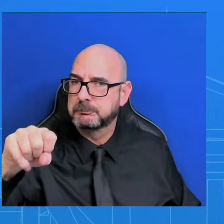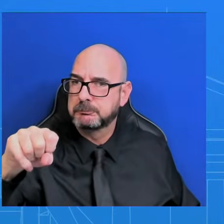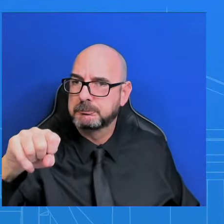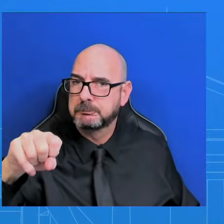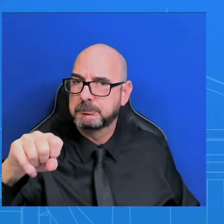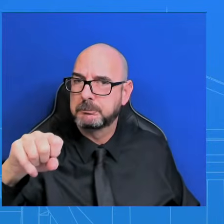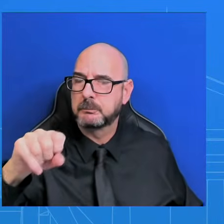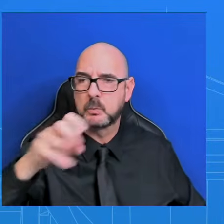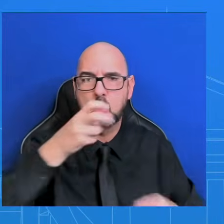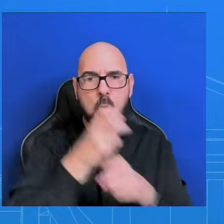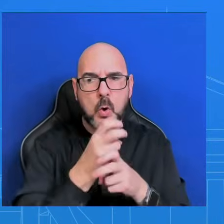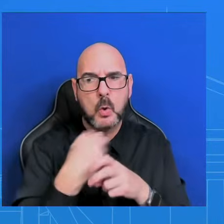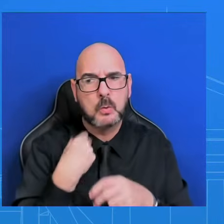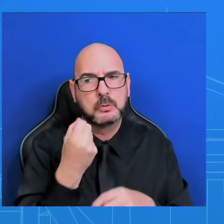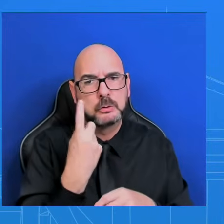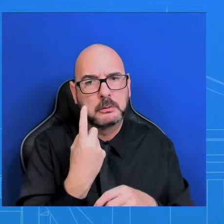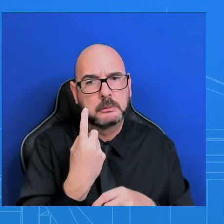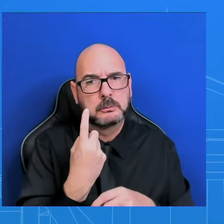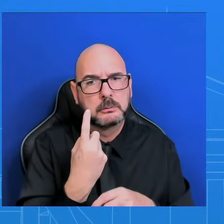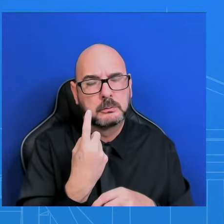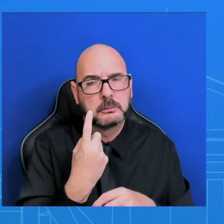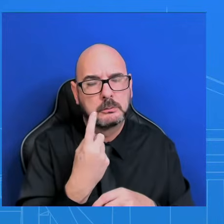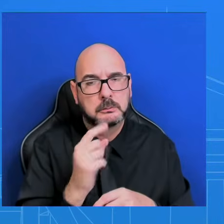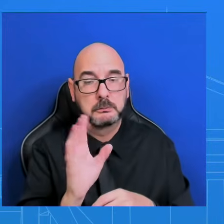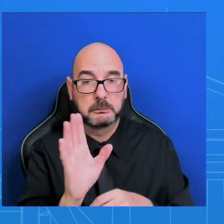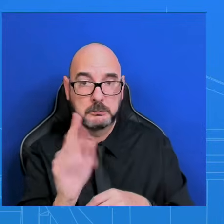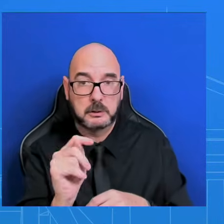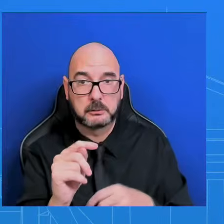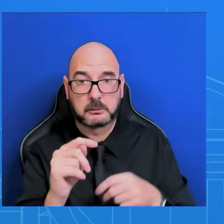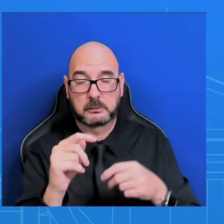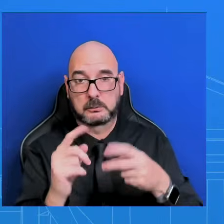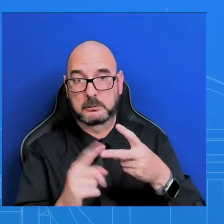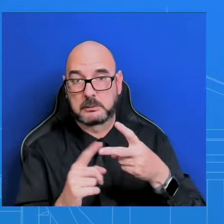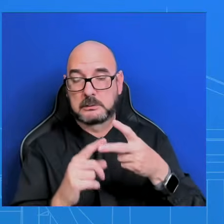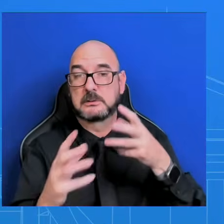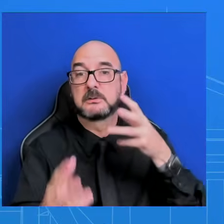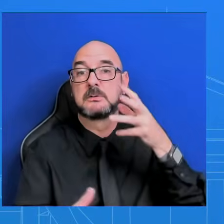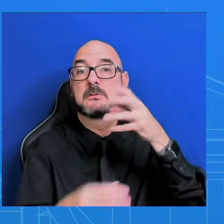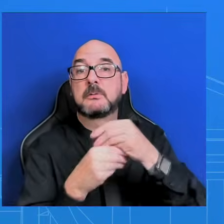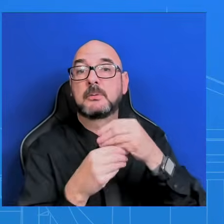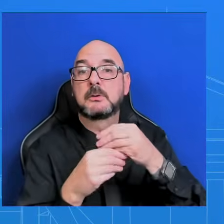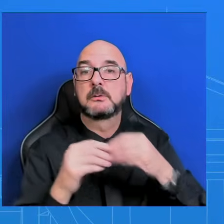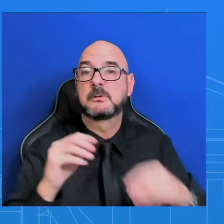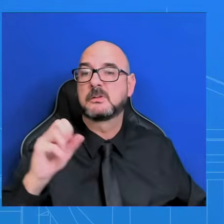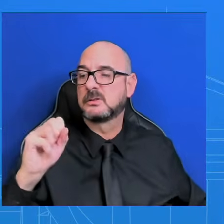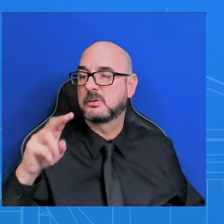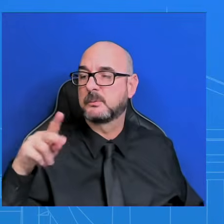On the -- on the supplemental -- again, I don't want to negotiate here in public -- we believe that we're making progress here